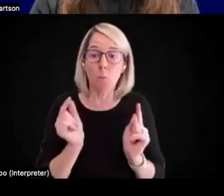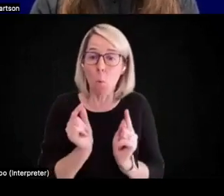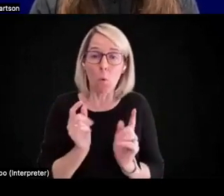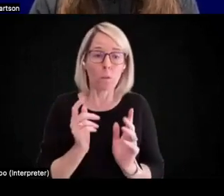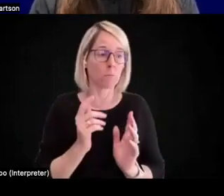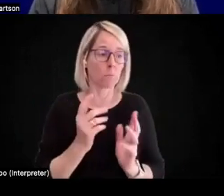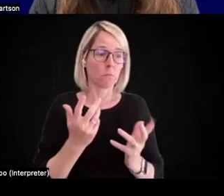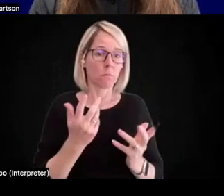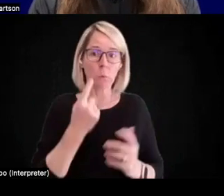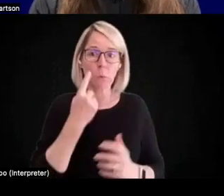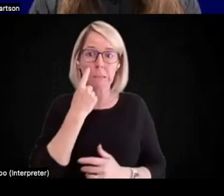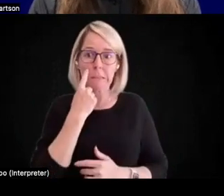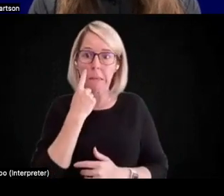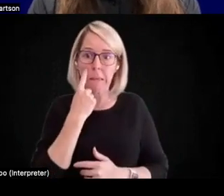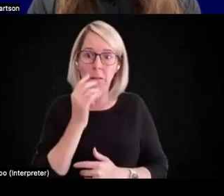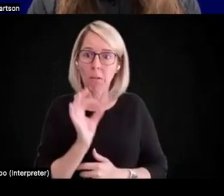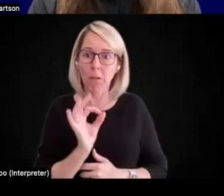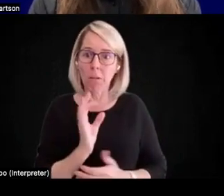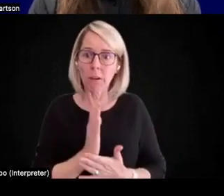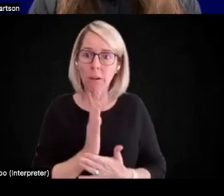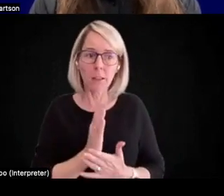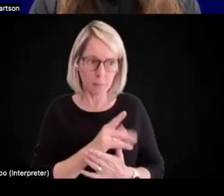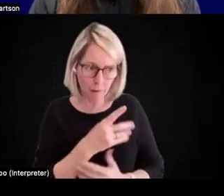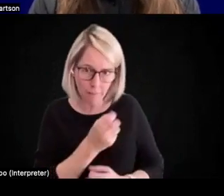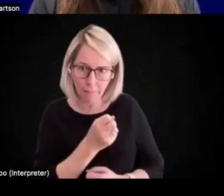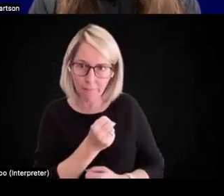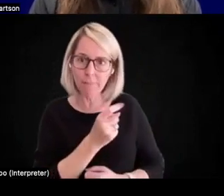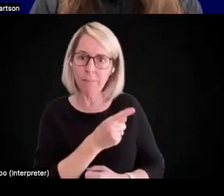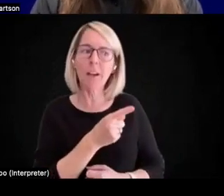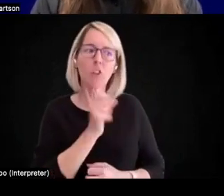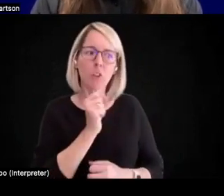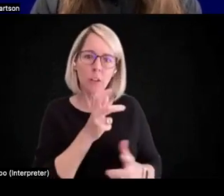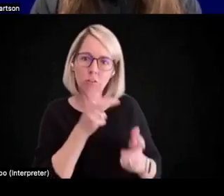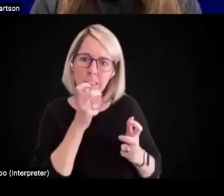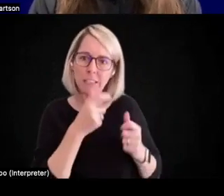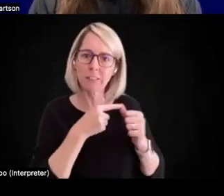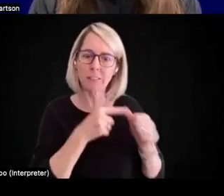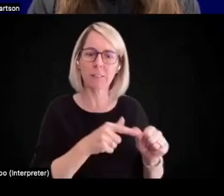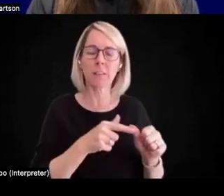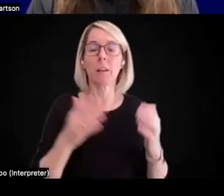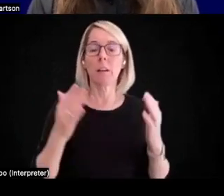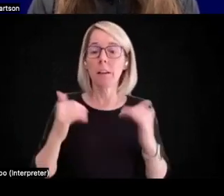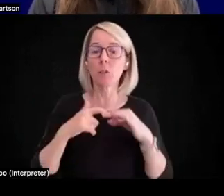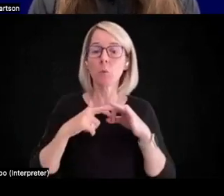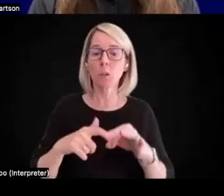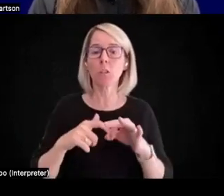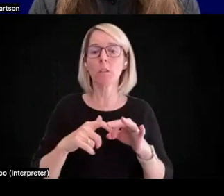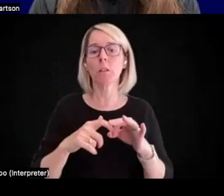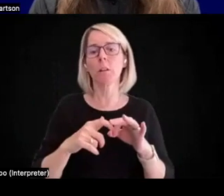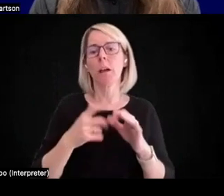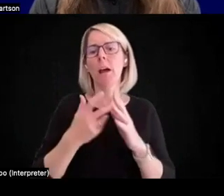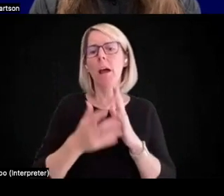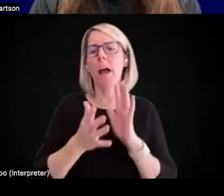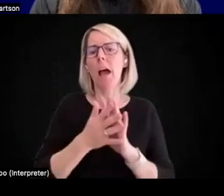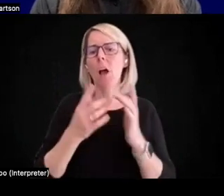"What's the best way to show that you are tired to a deafblind child, especially when they keep repeating the same body movement,